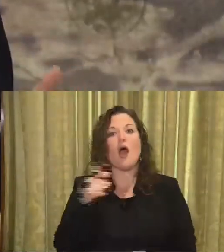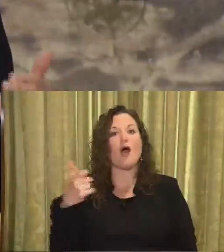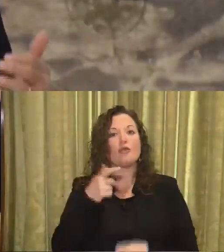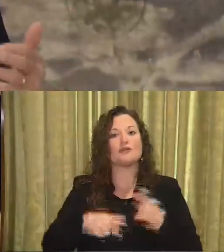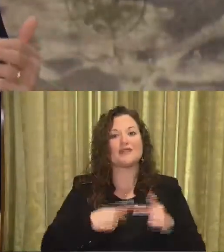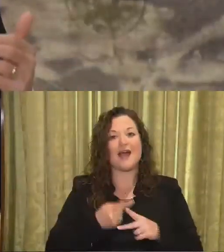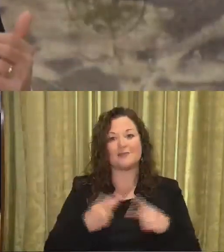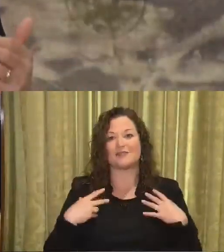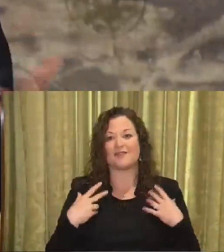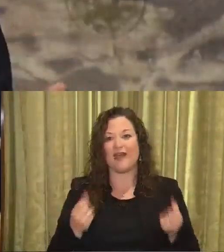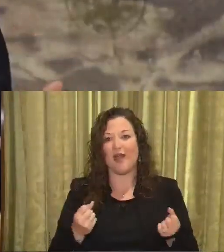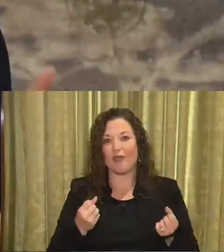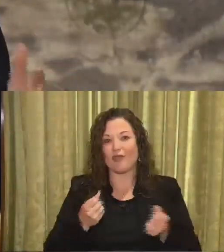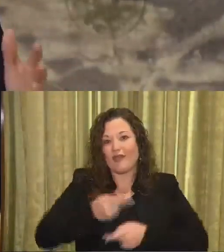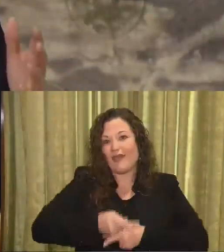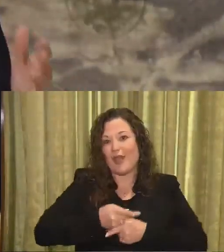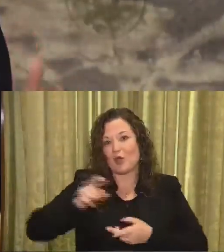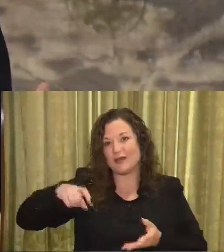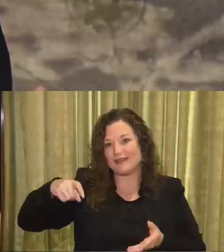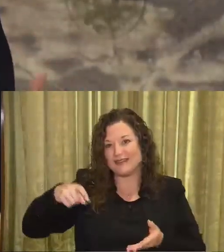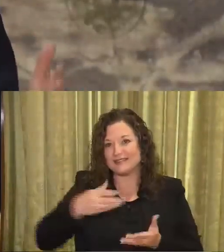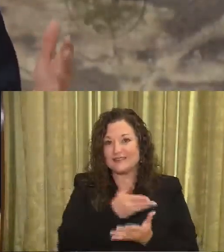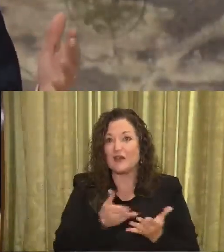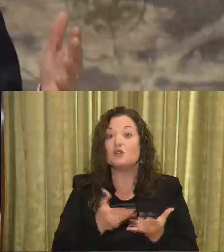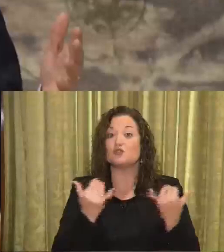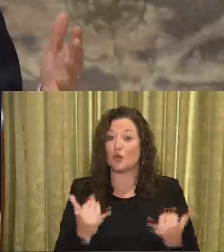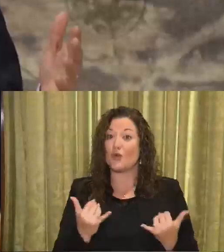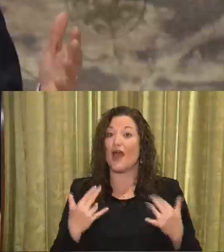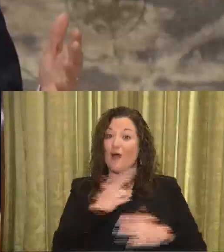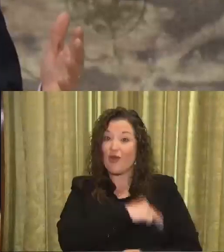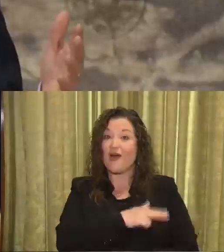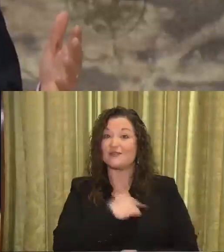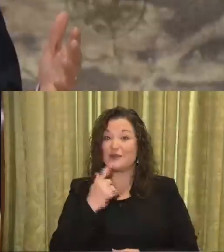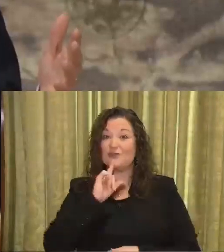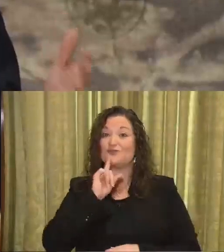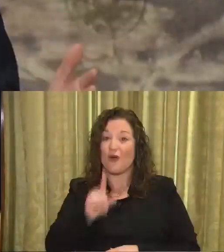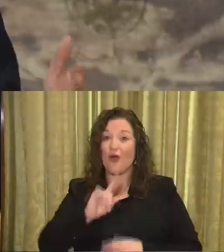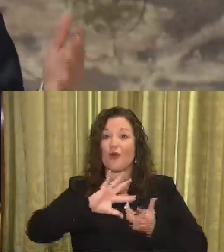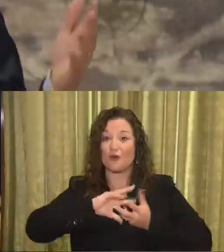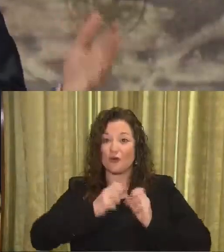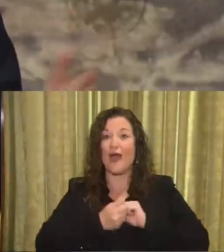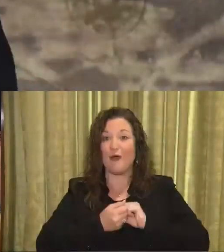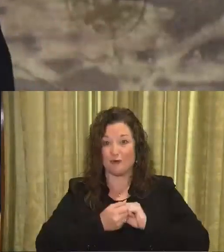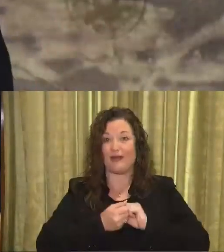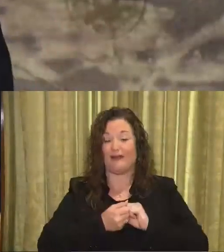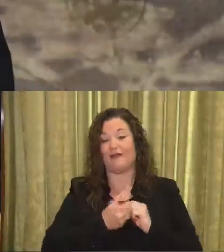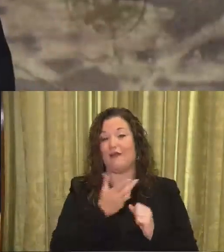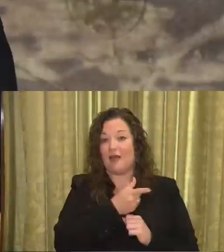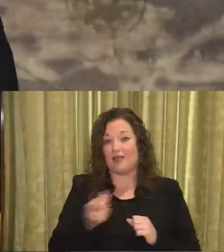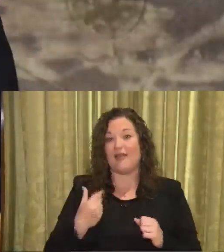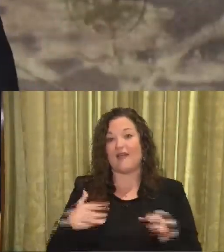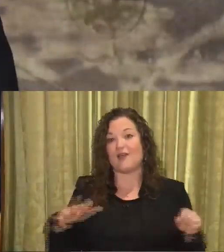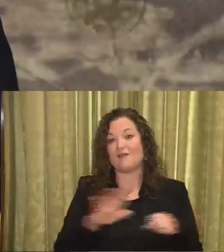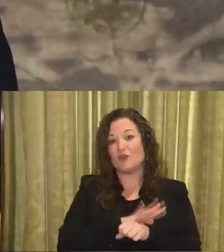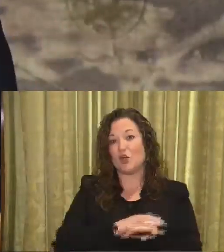and so they are crowded and they've got a a full load that they're dealing with.